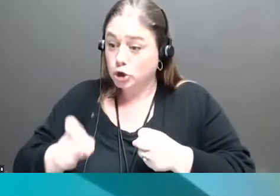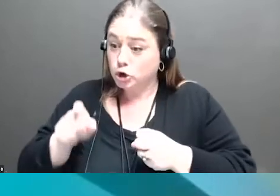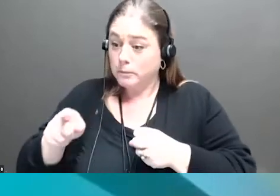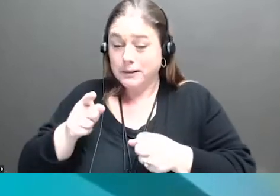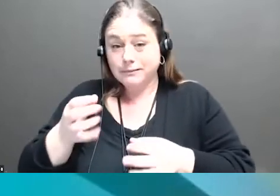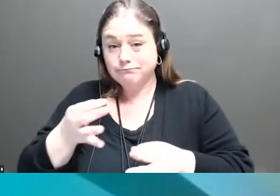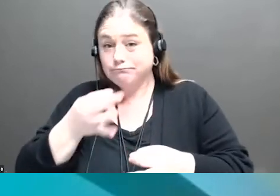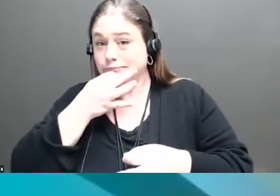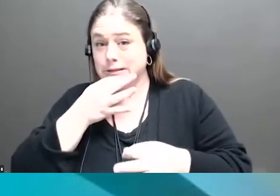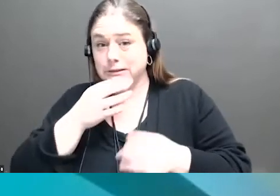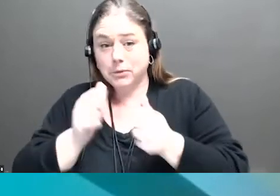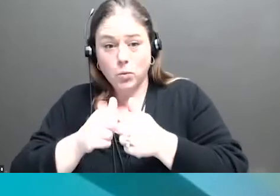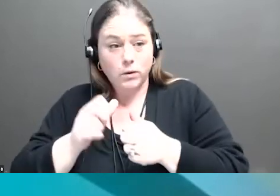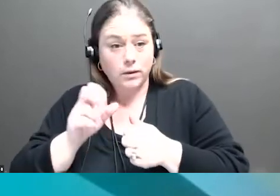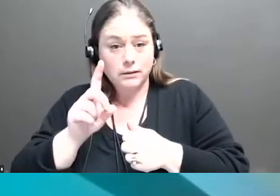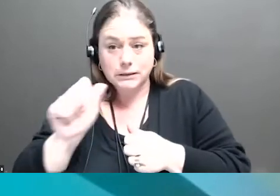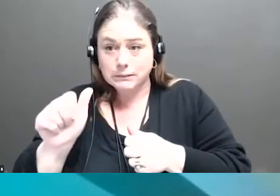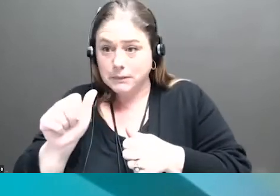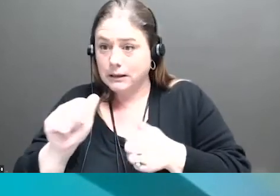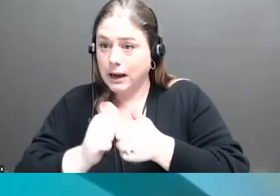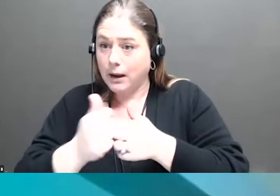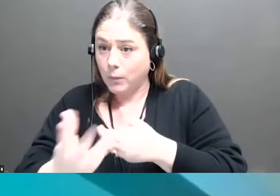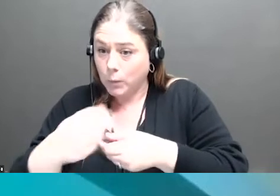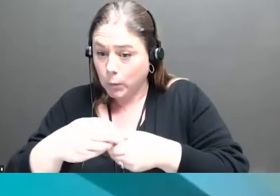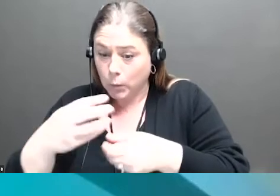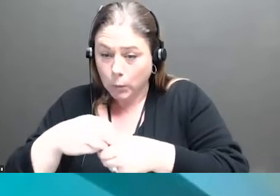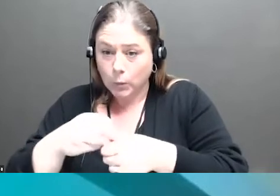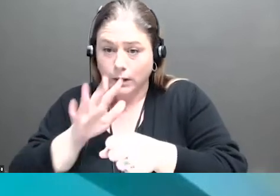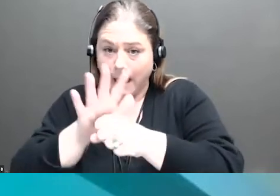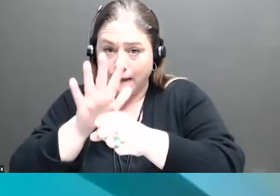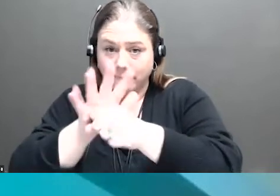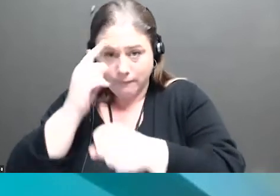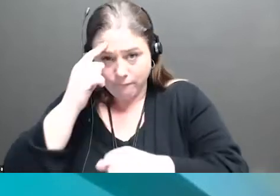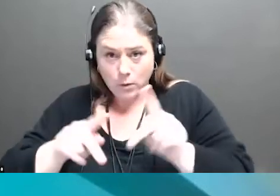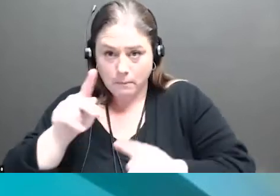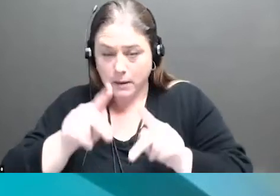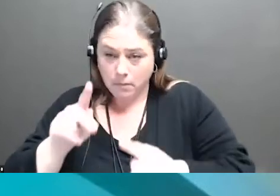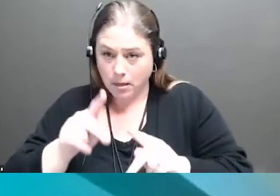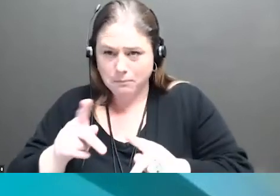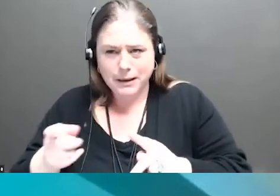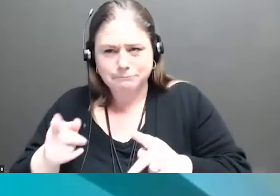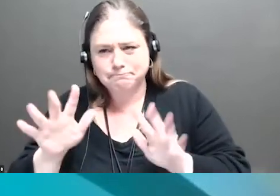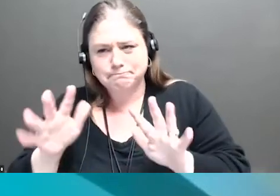clients with disabilities. On the other hand job seekers with disabilities have to be better